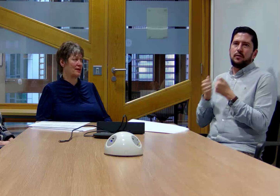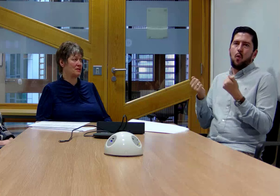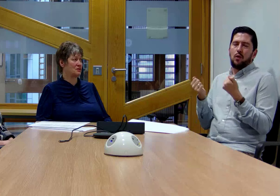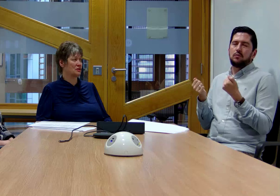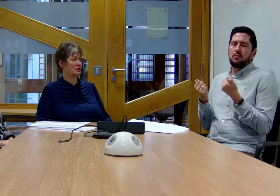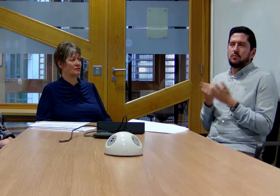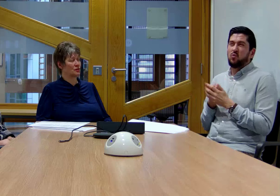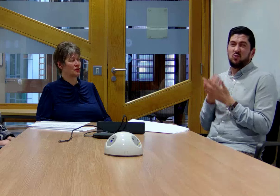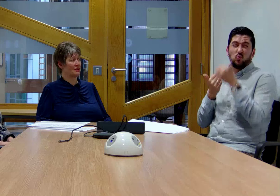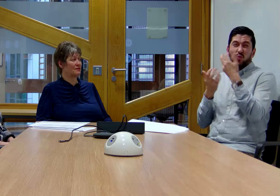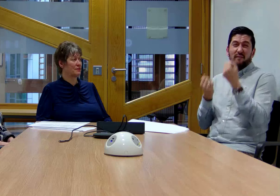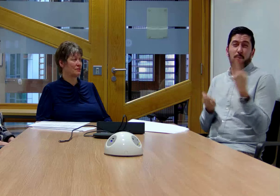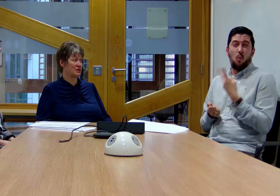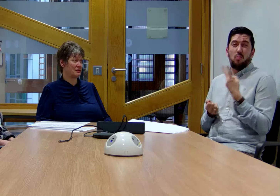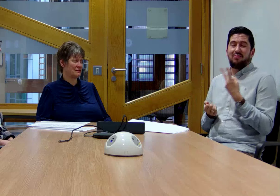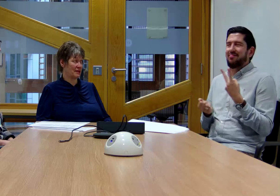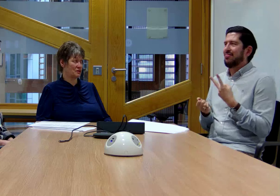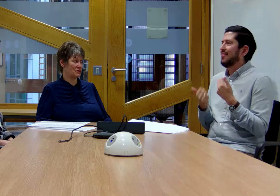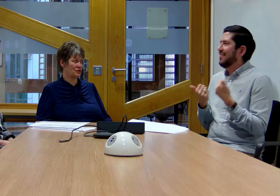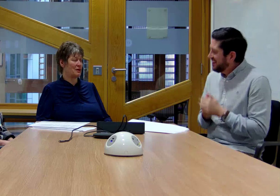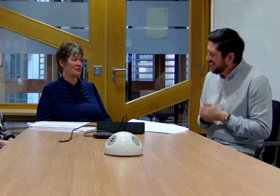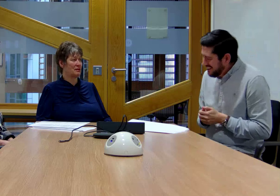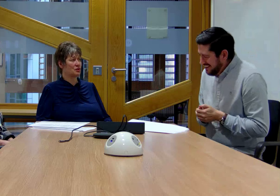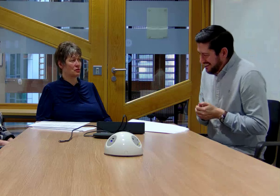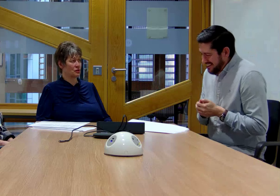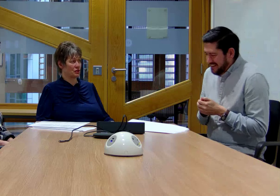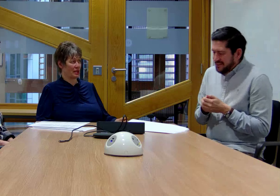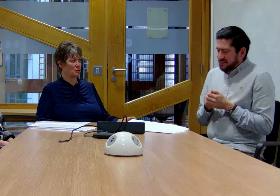responsibility. The Scottish Act focuses on devolved powers. So that means that unfortunately